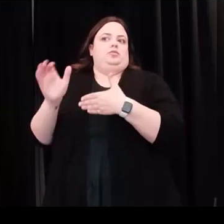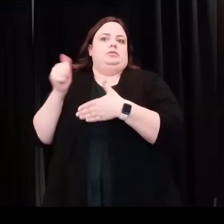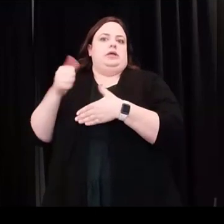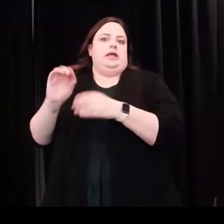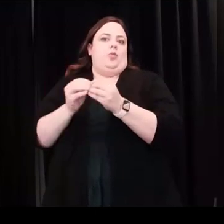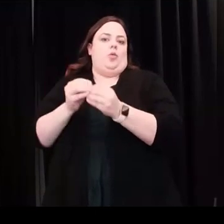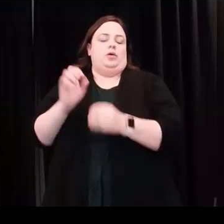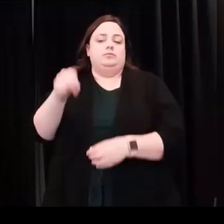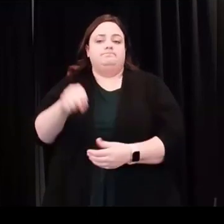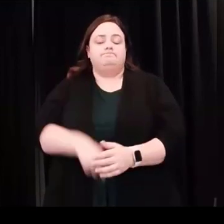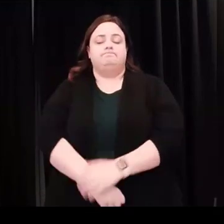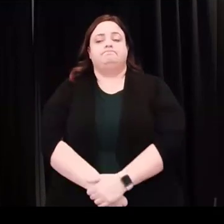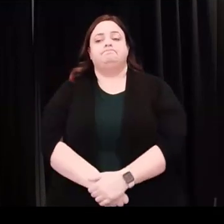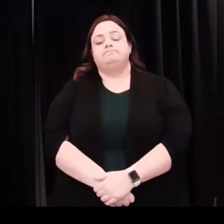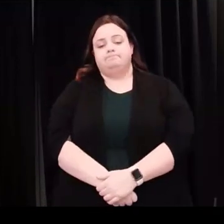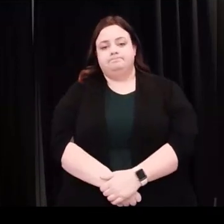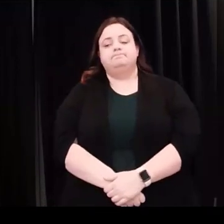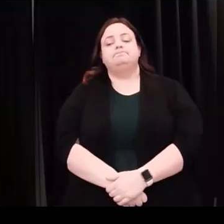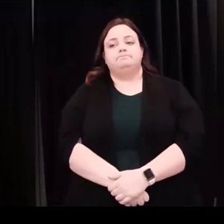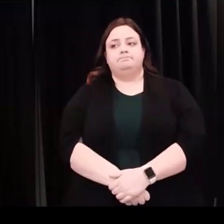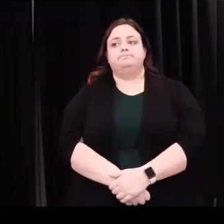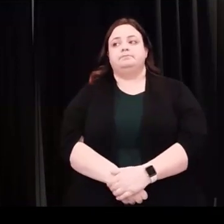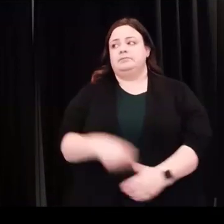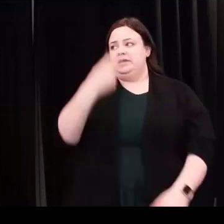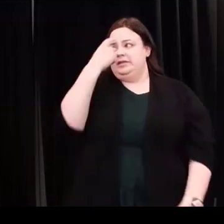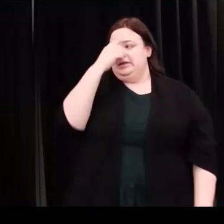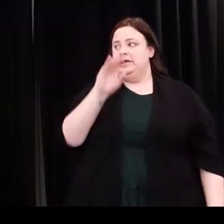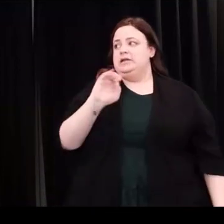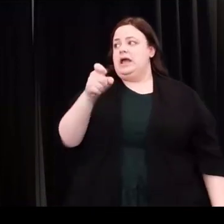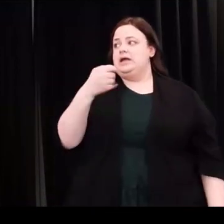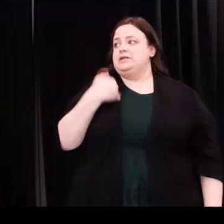Yes. And I think Dax there, he's got a mic now.